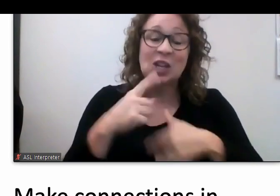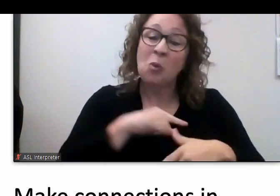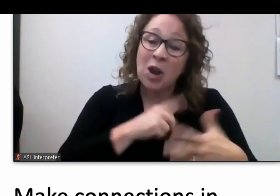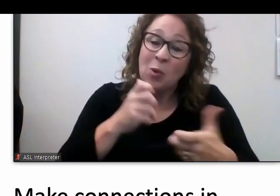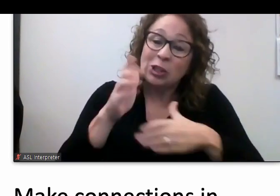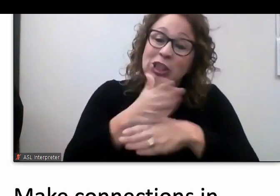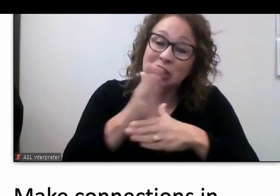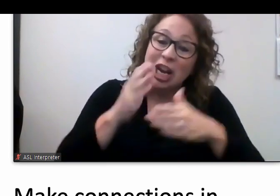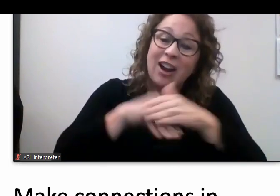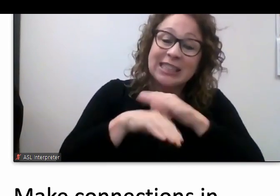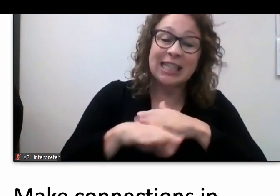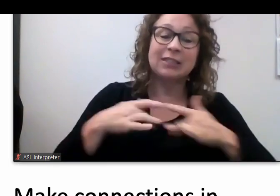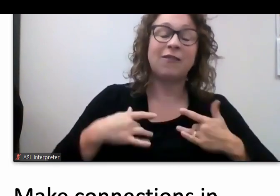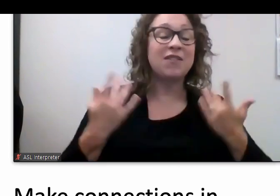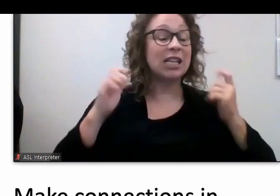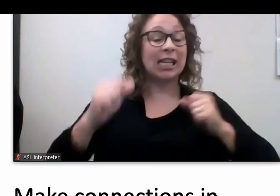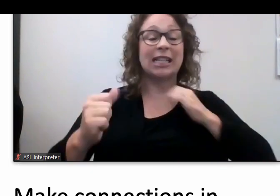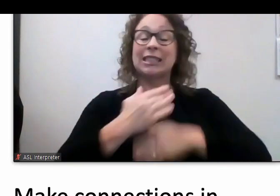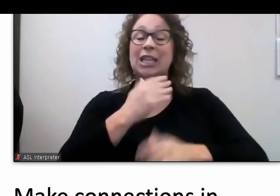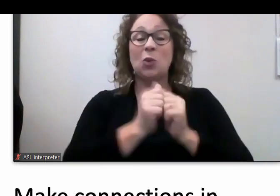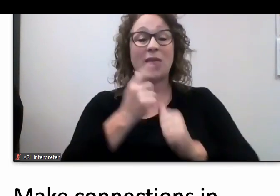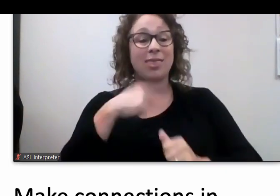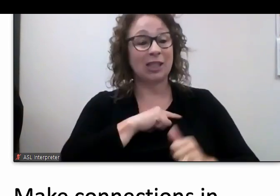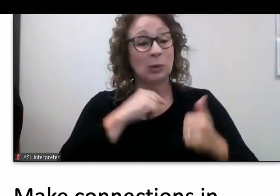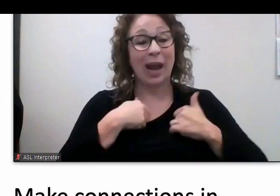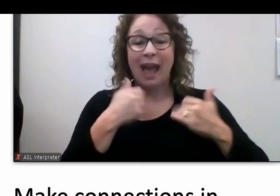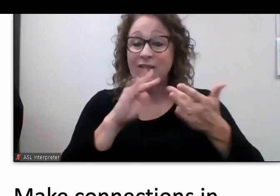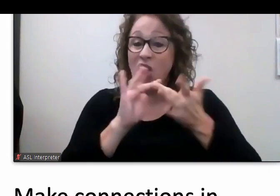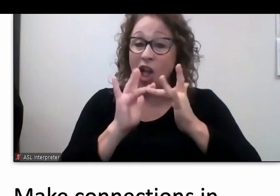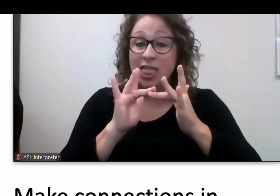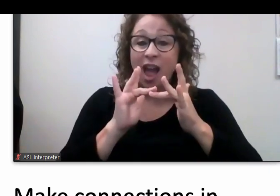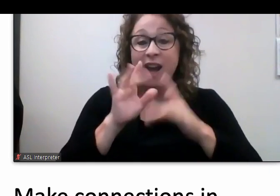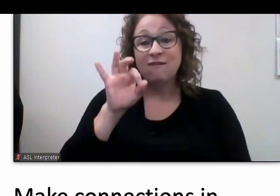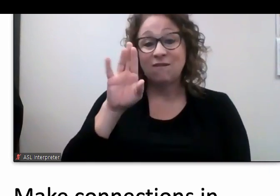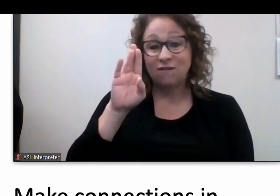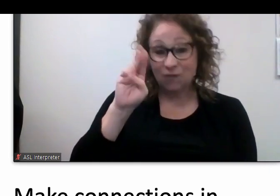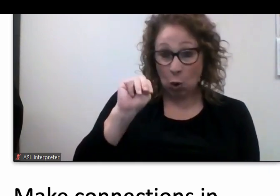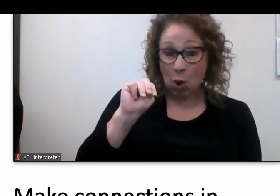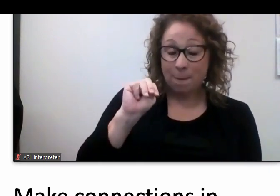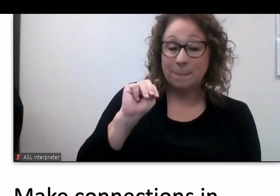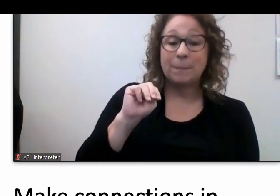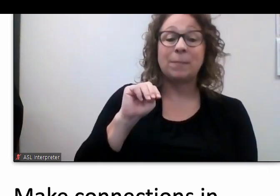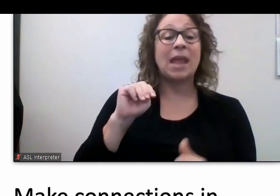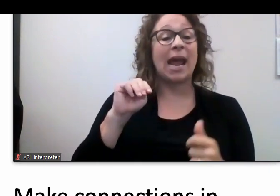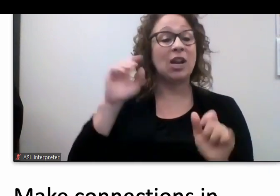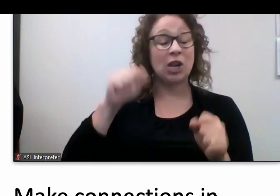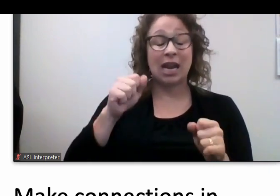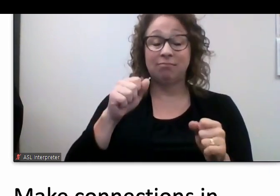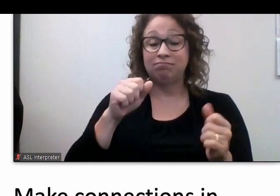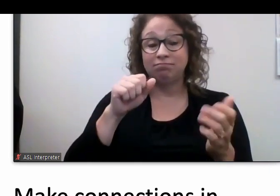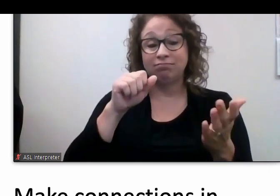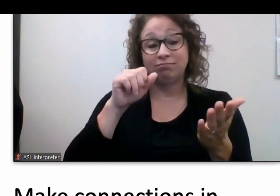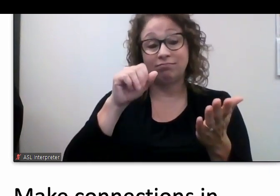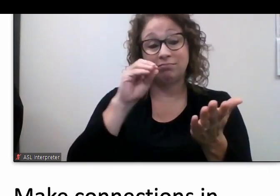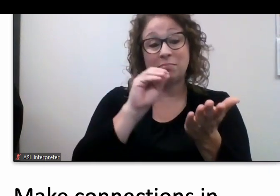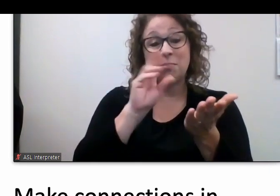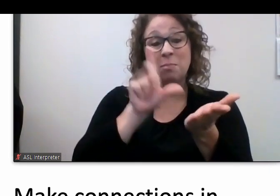You can send it to us - we have an online form and we will put it in our newsletter and our other outlets,